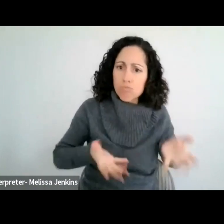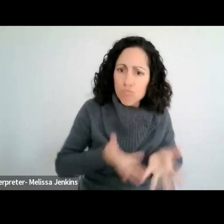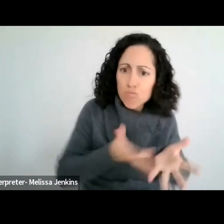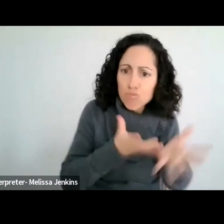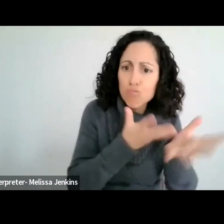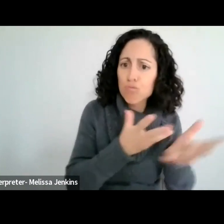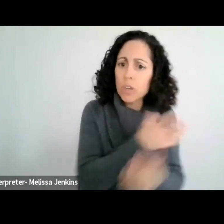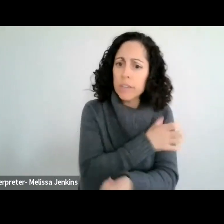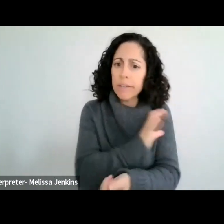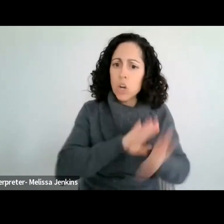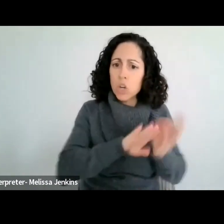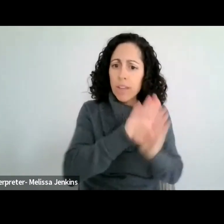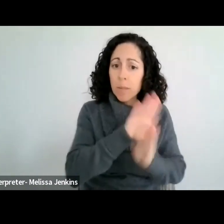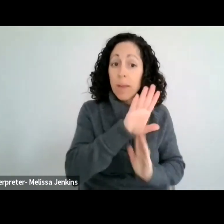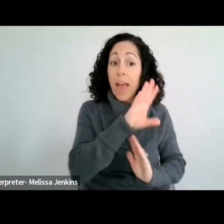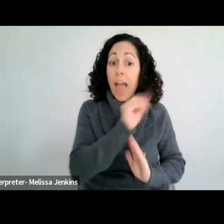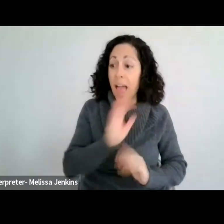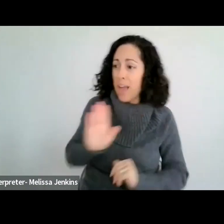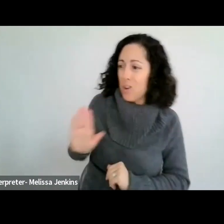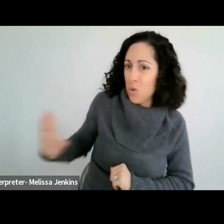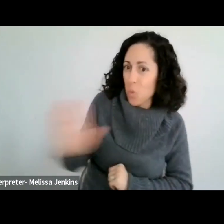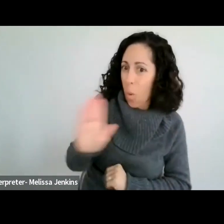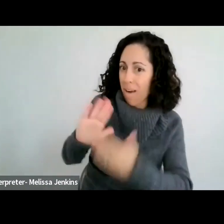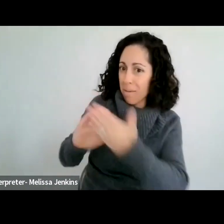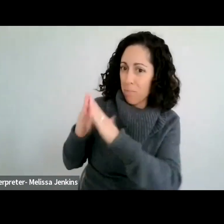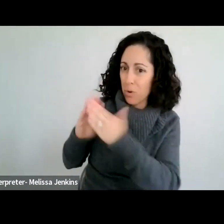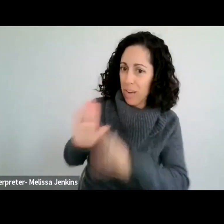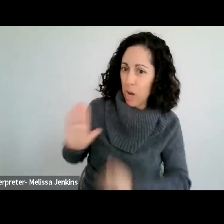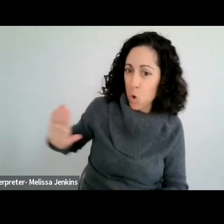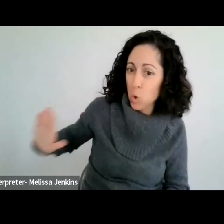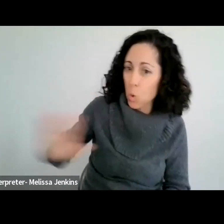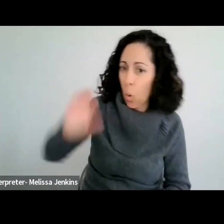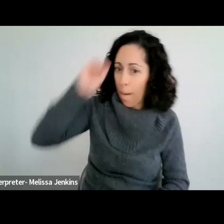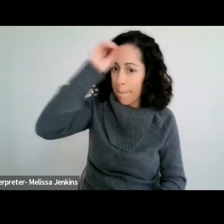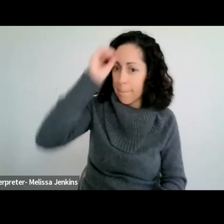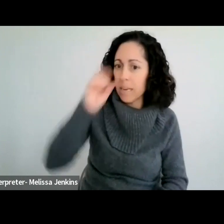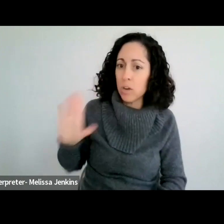the community is heard loud and clear in ProQR.